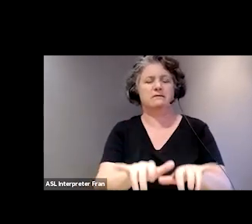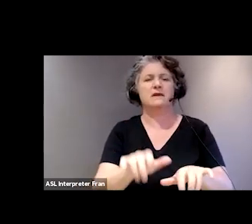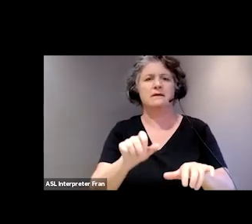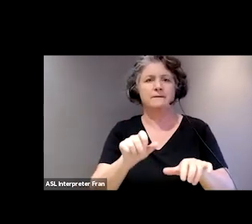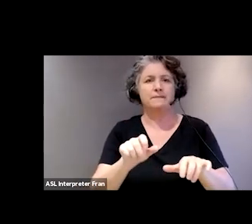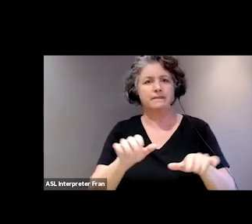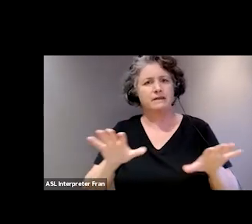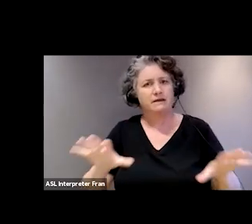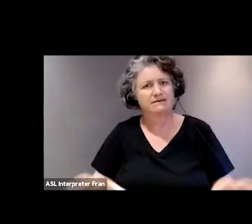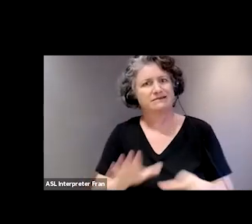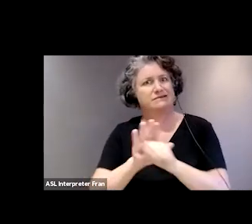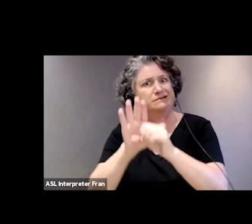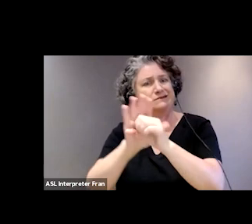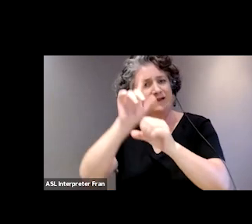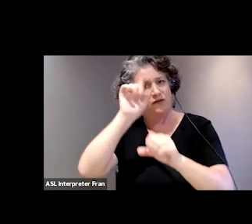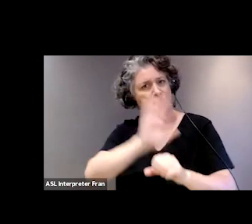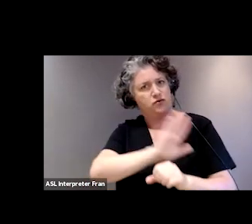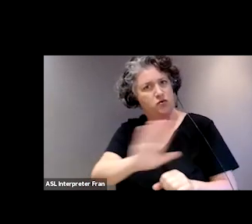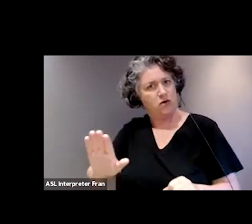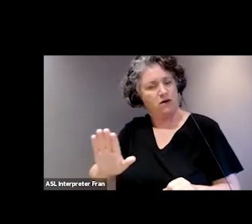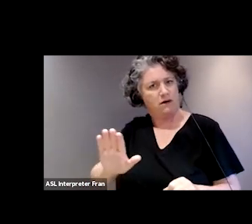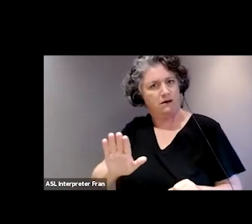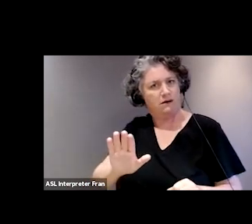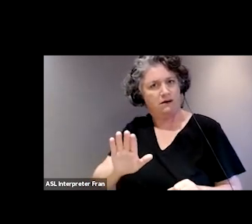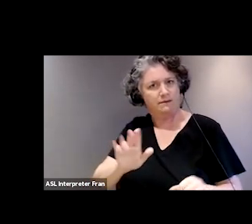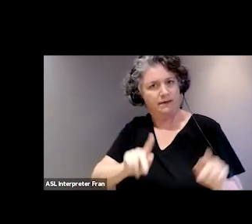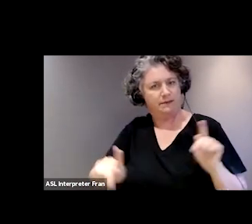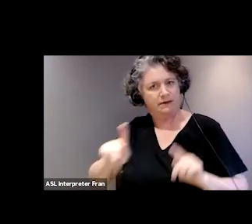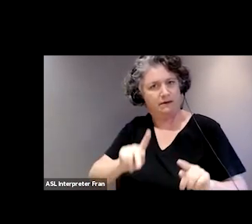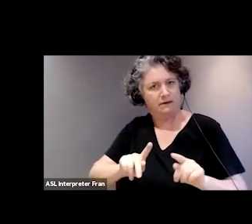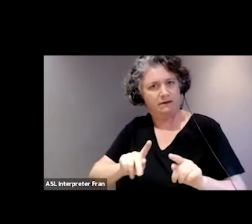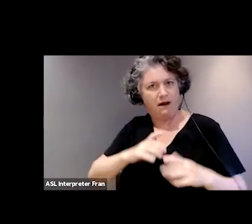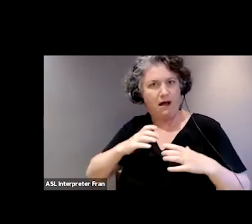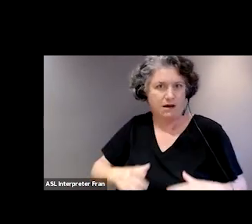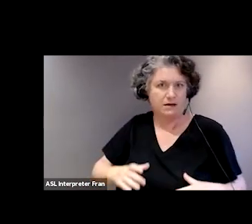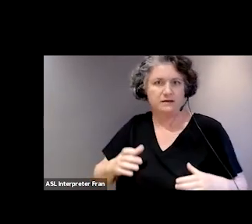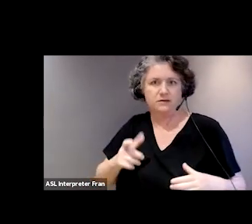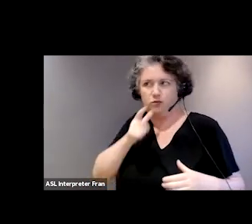unfortunately a known issue as well that Toronto public health is trying to work through. It's